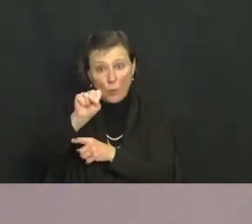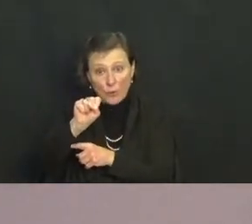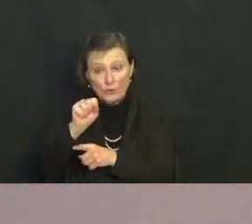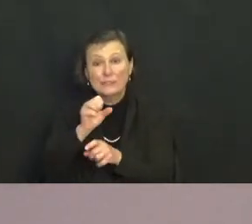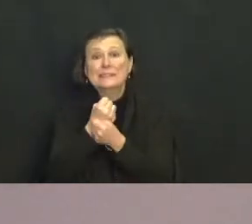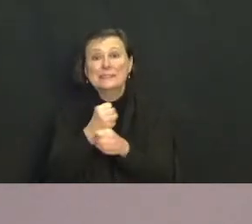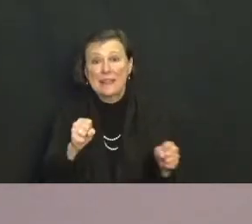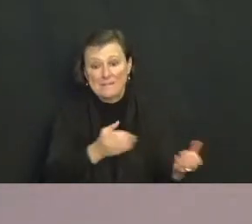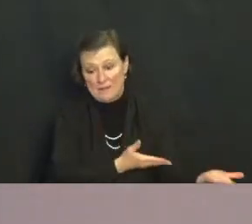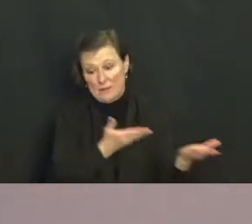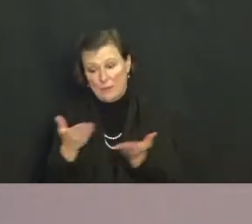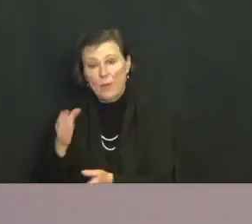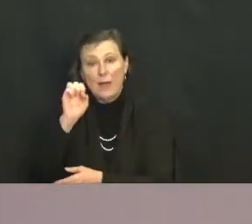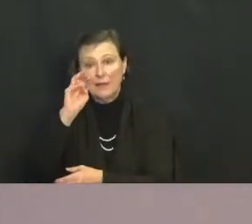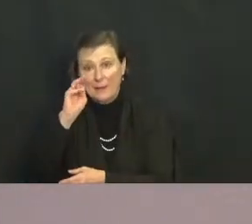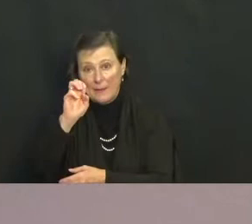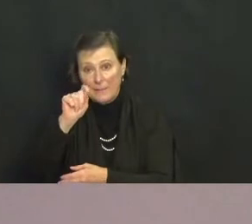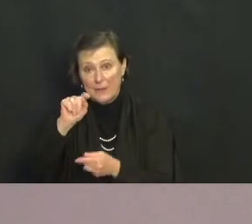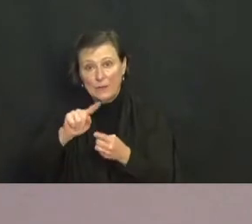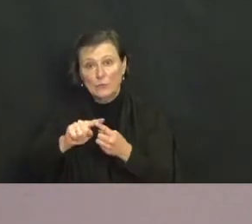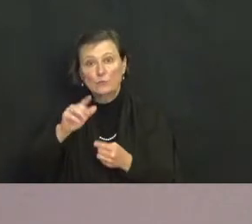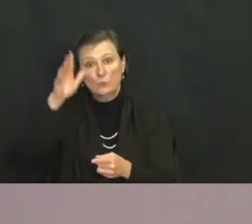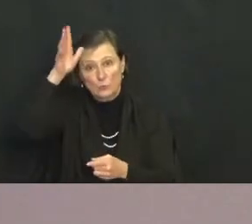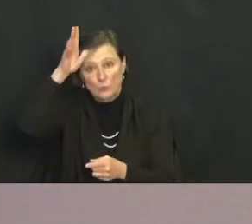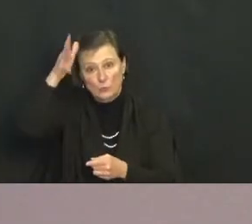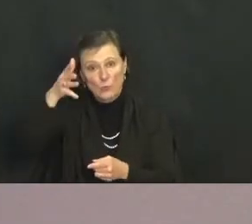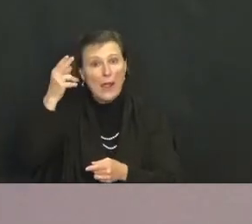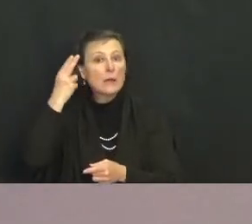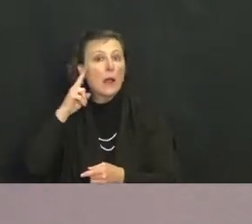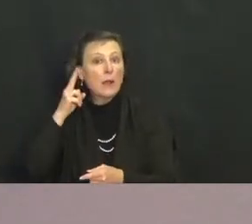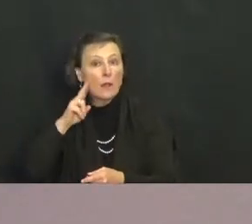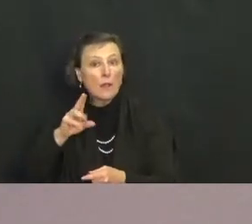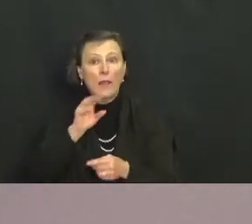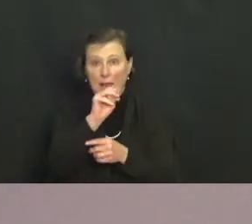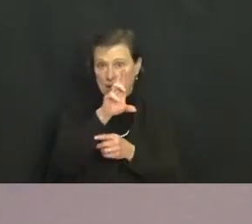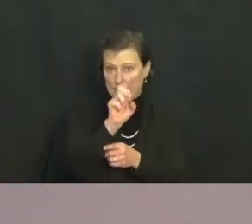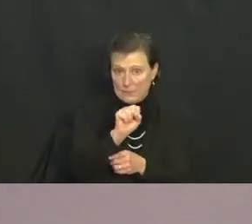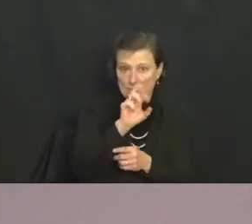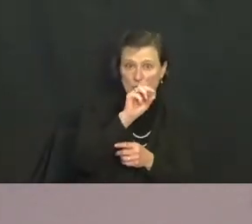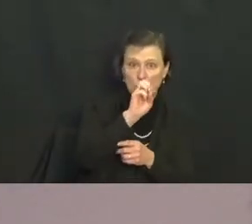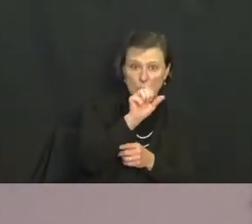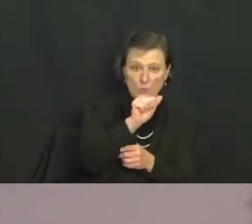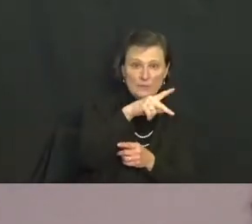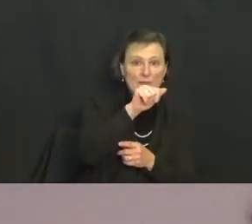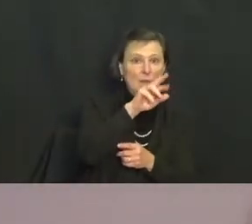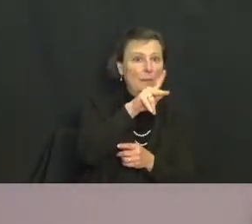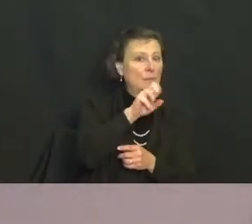And, it was Mrs. Rosa Parks, who could not stand that death.